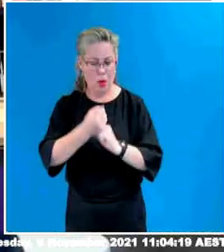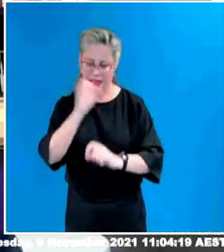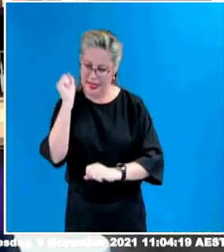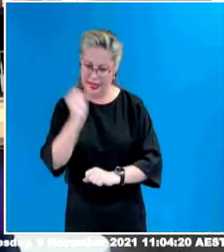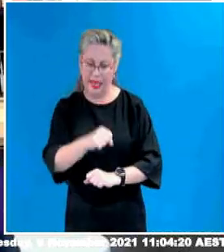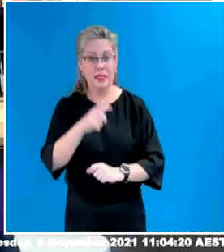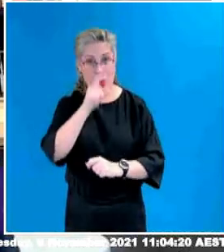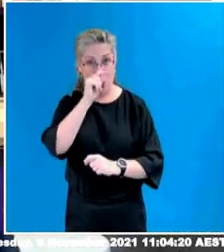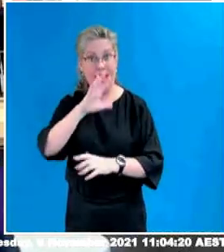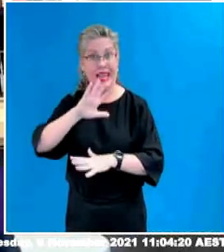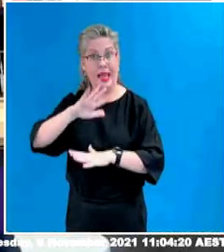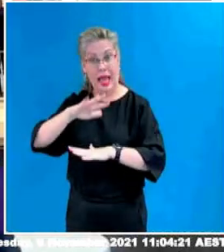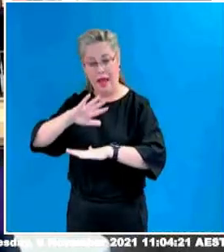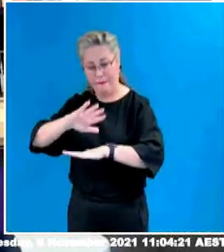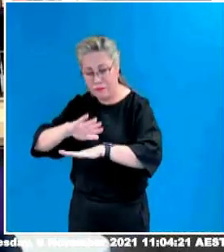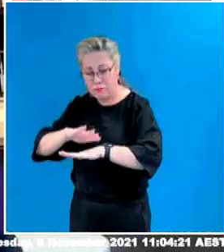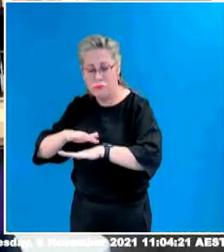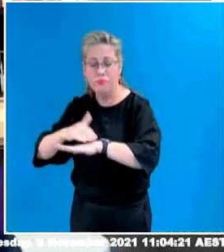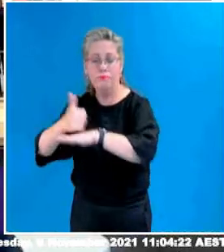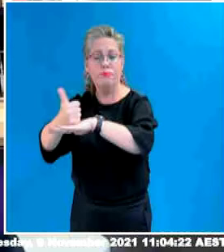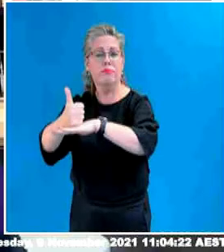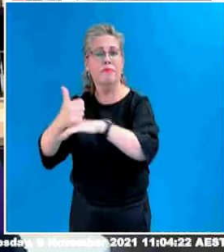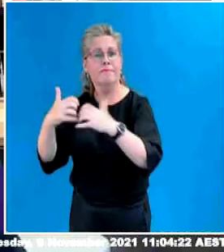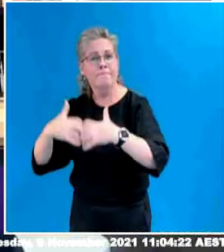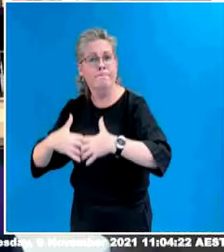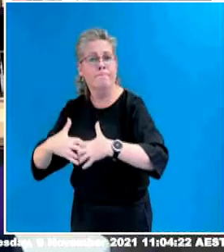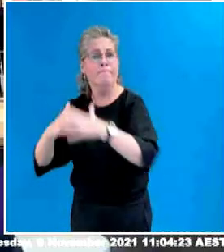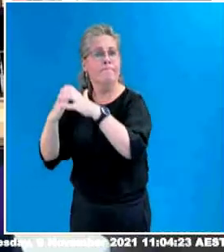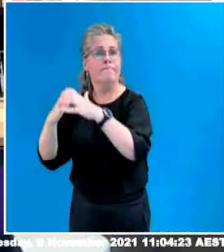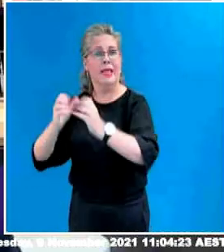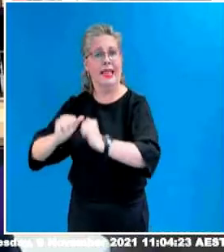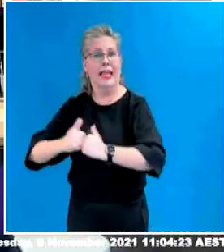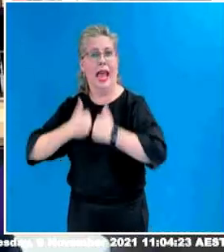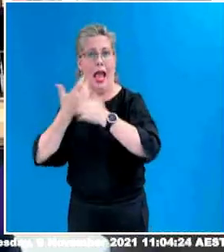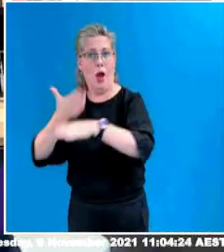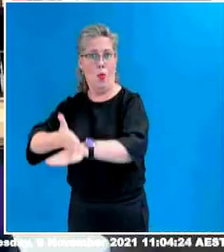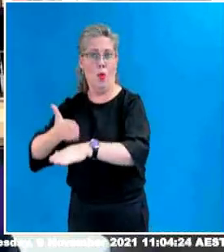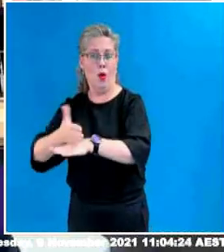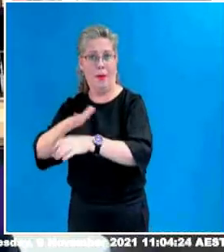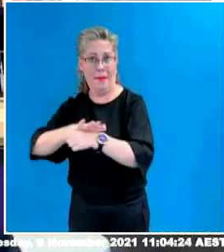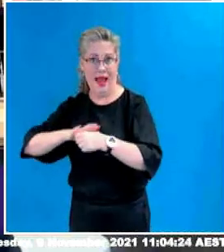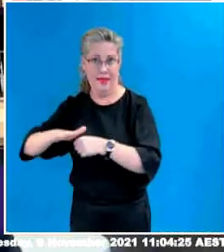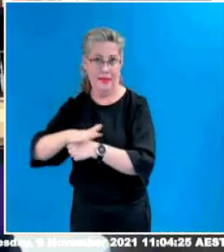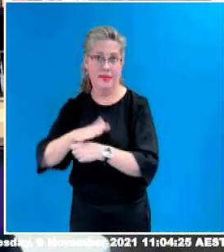The Australian Government has consistently been a supporter of the UN Guiding Principles.